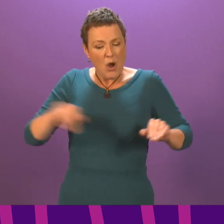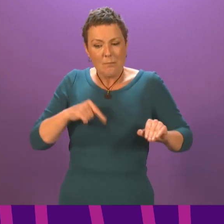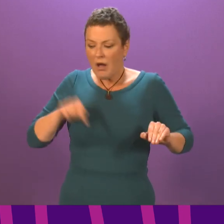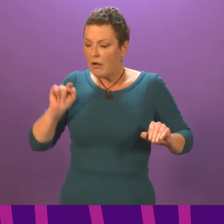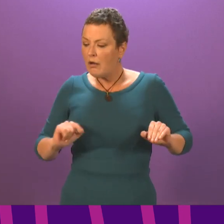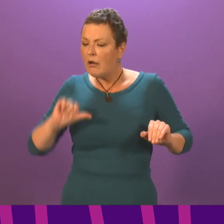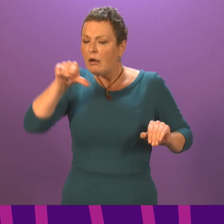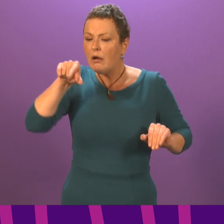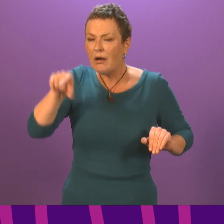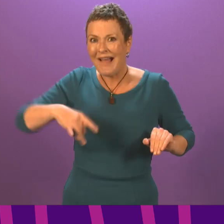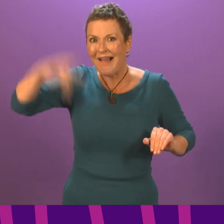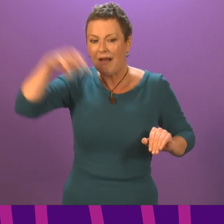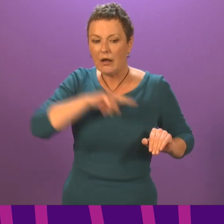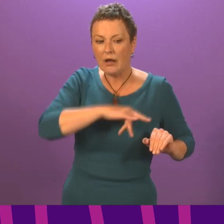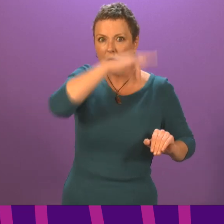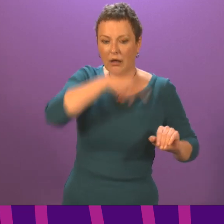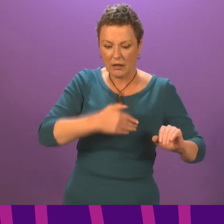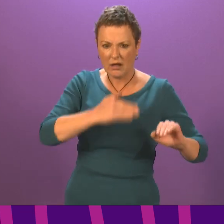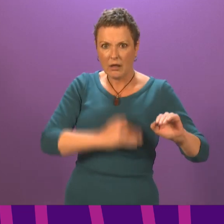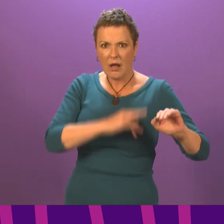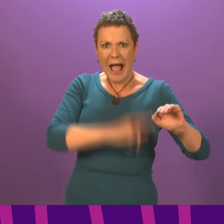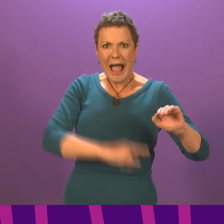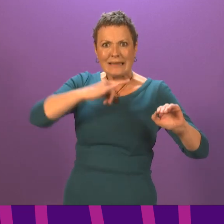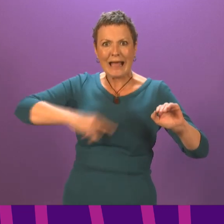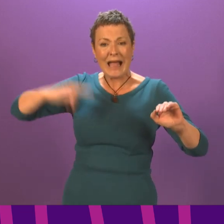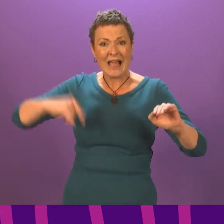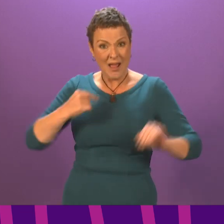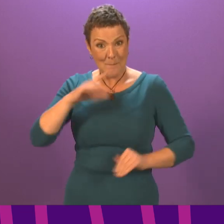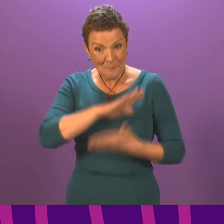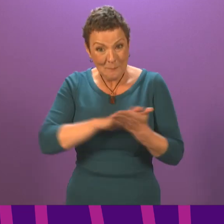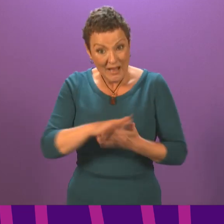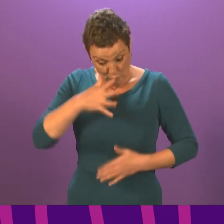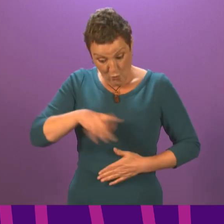it is important that we do not have people from other areas, where the virus is spreading